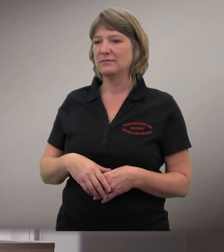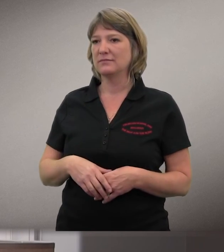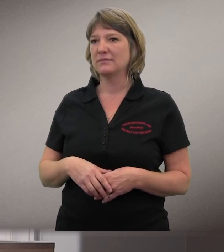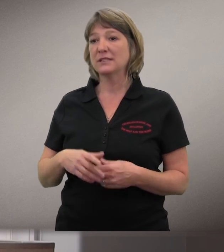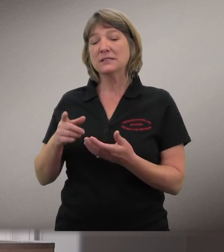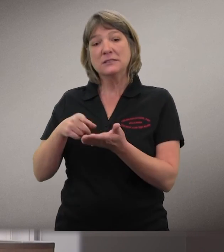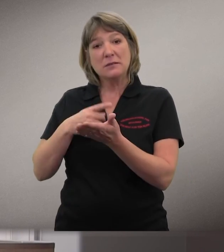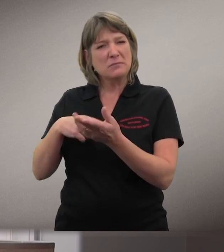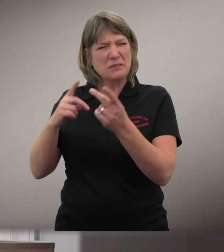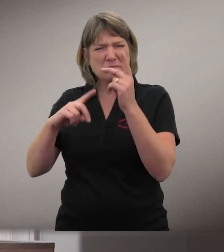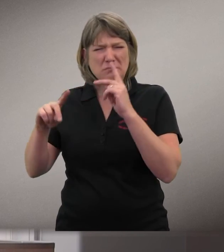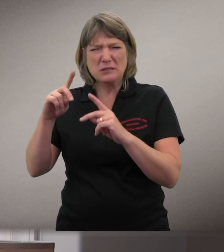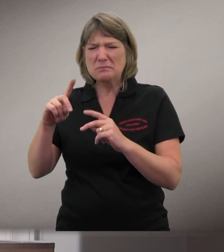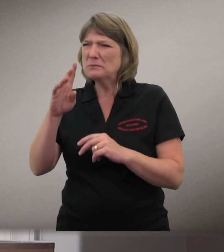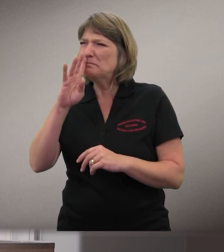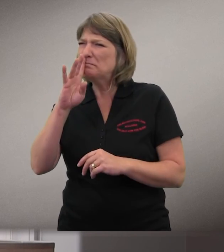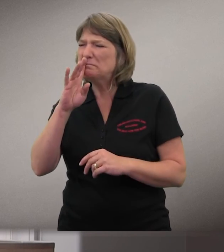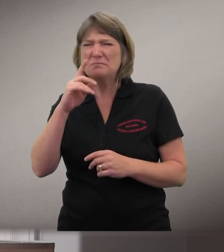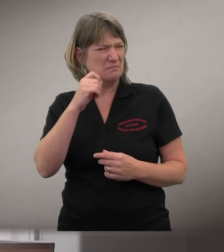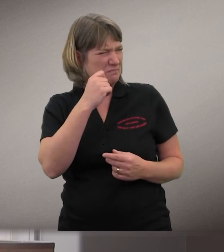Sometimes people can't really understand me,